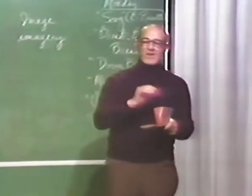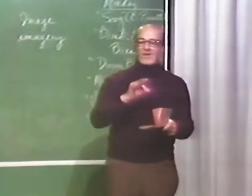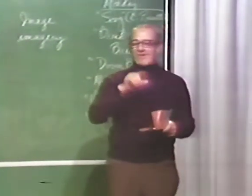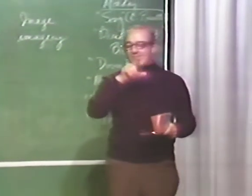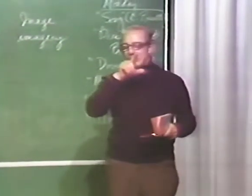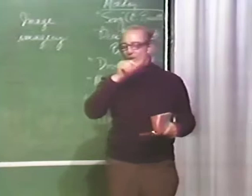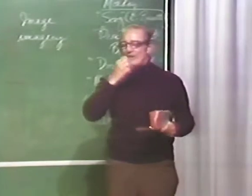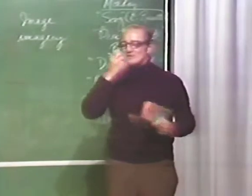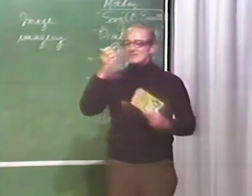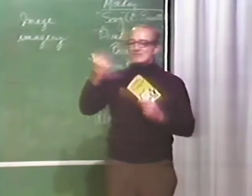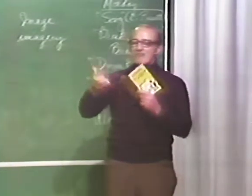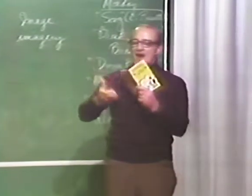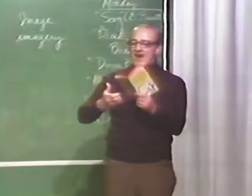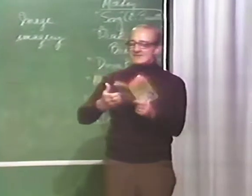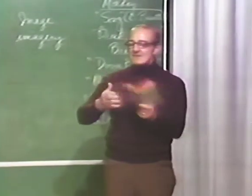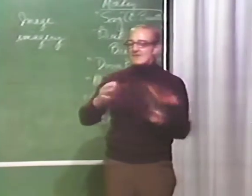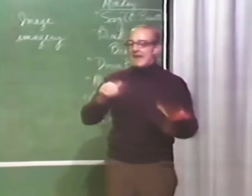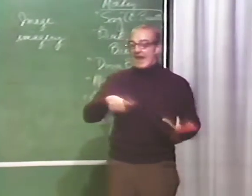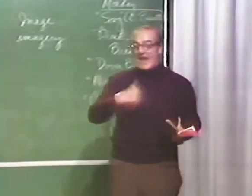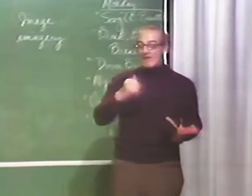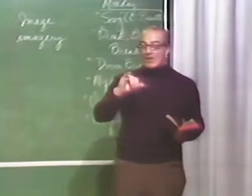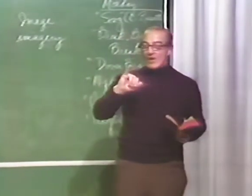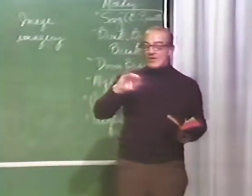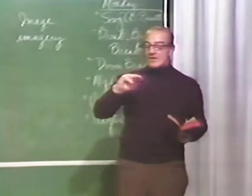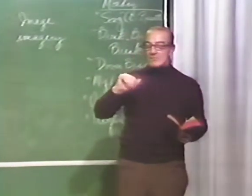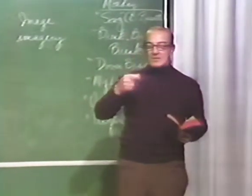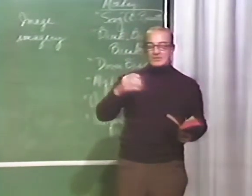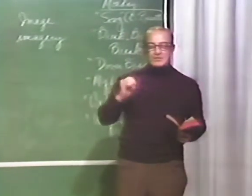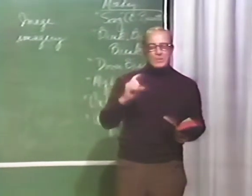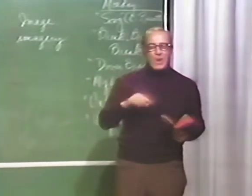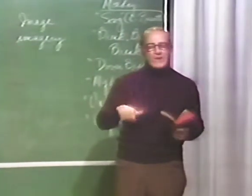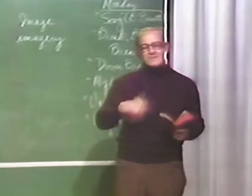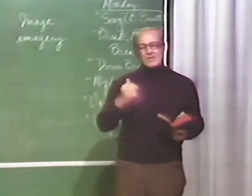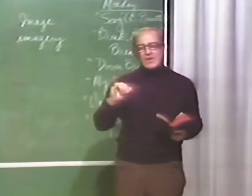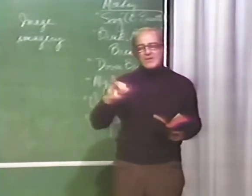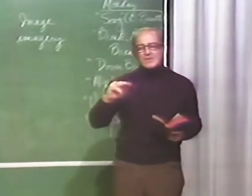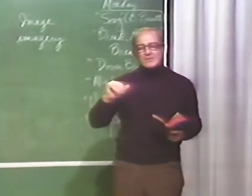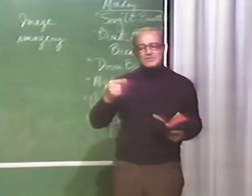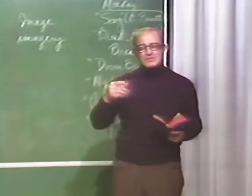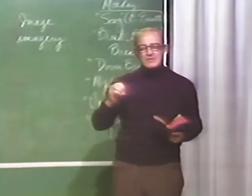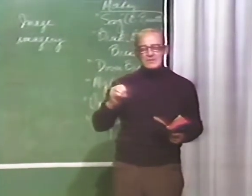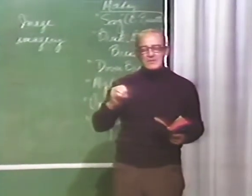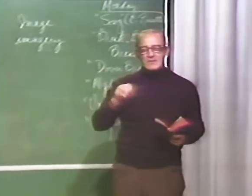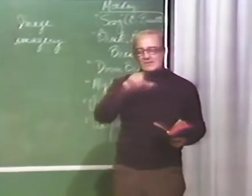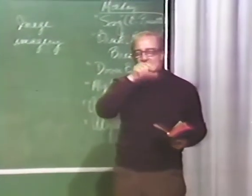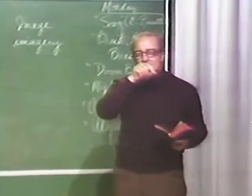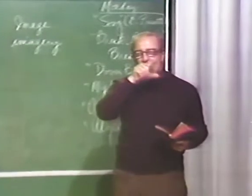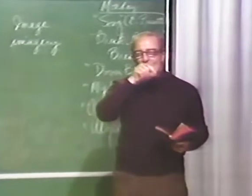FULL OF BIRDS CRIES." NOW, THERE'S ANOTHER IMAGE. WHAT IS ANOTHER IMAGE?